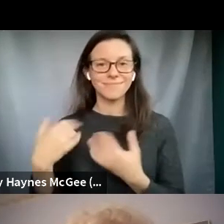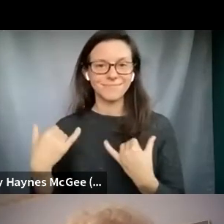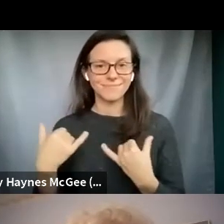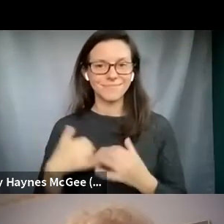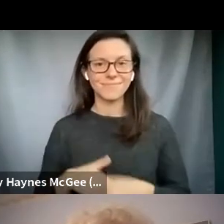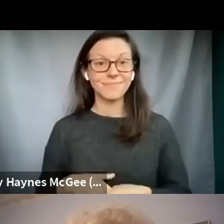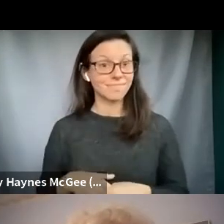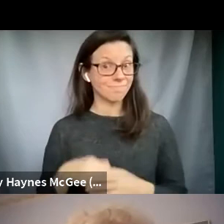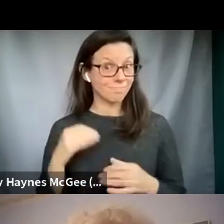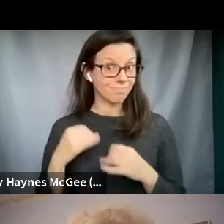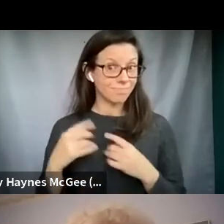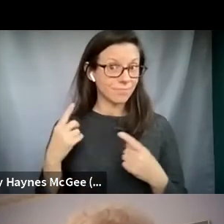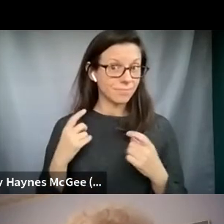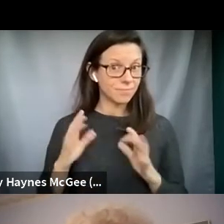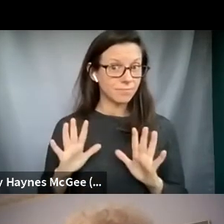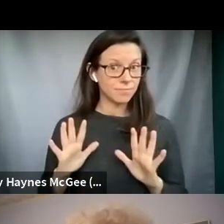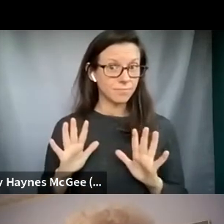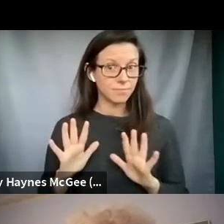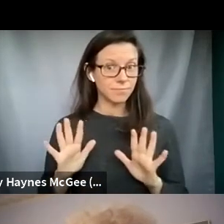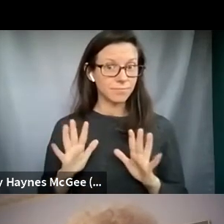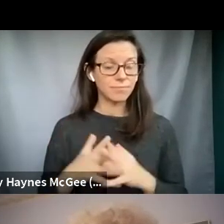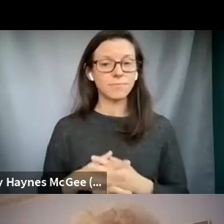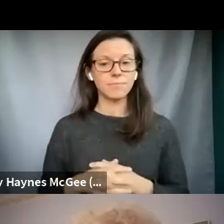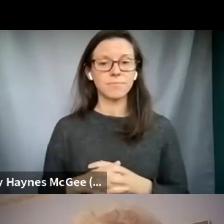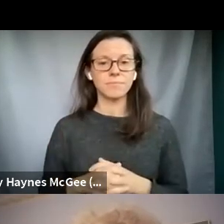Any last questions or we will wrap up today?